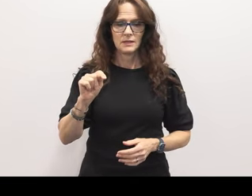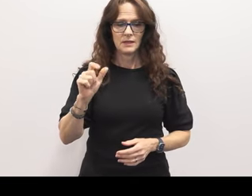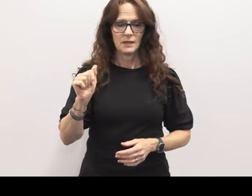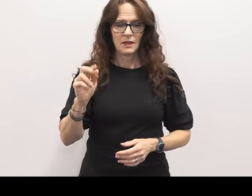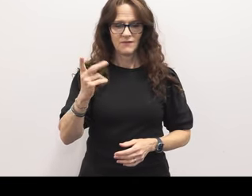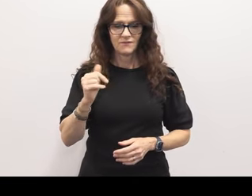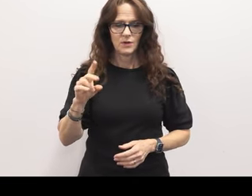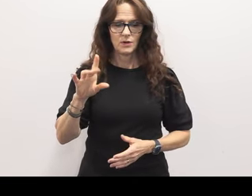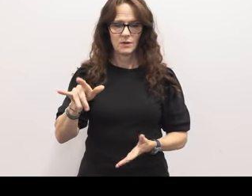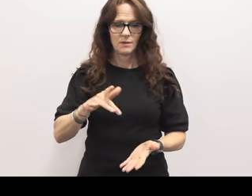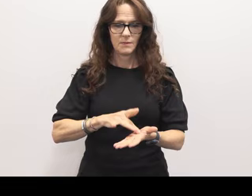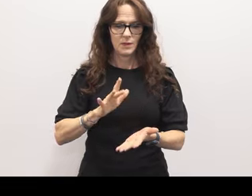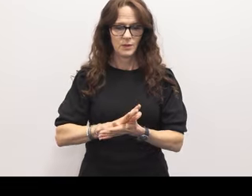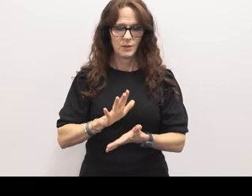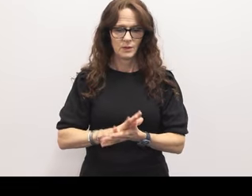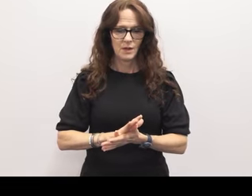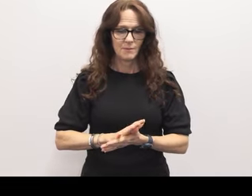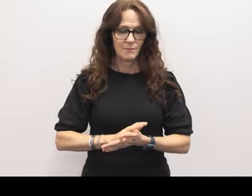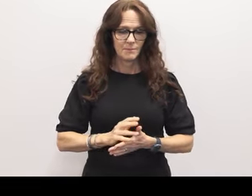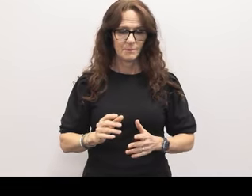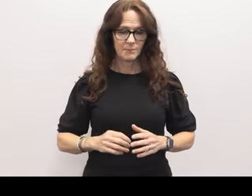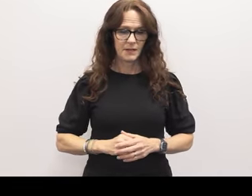(board applauding)